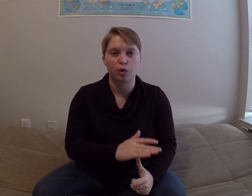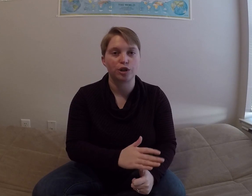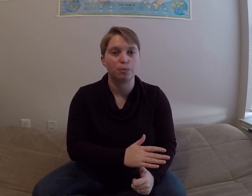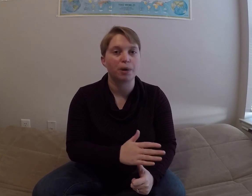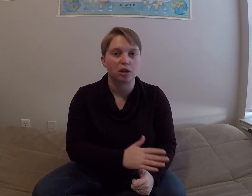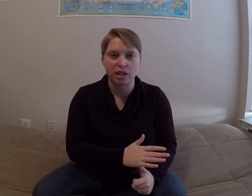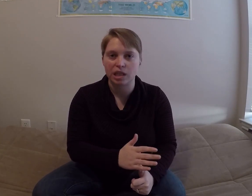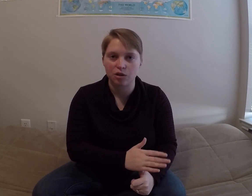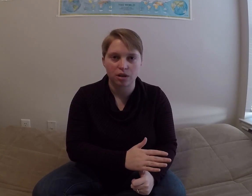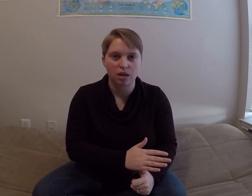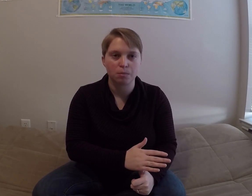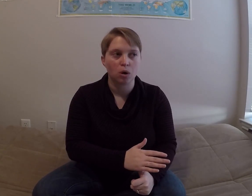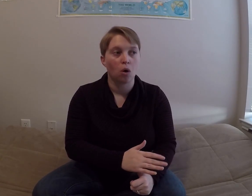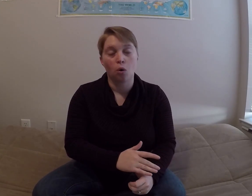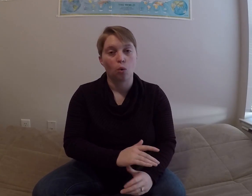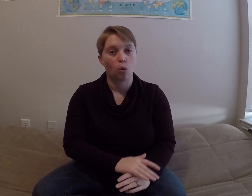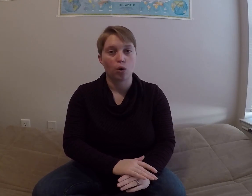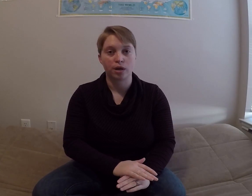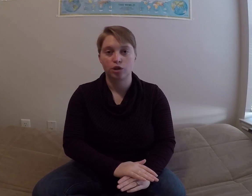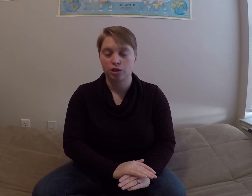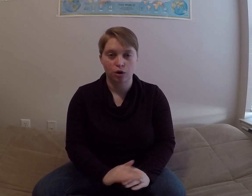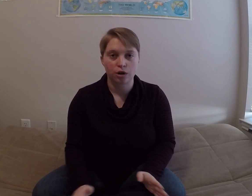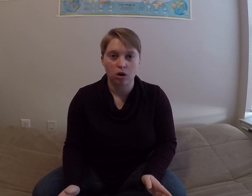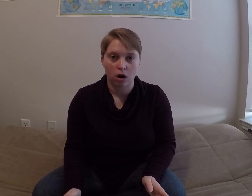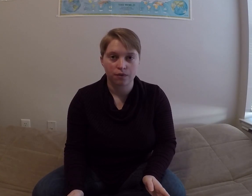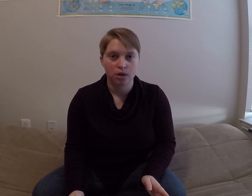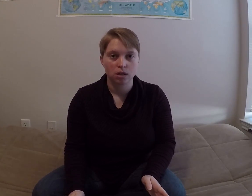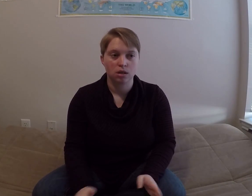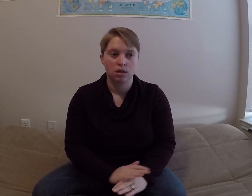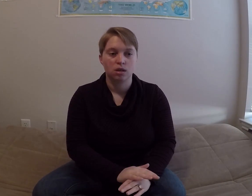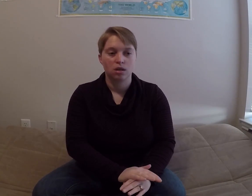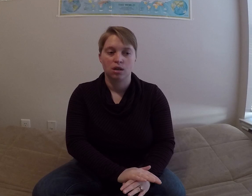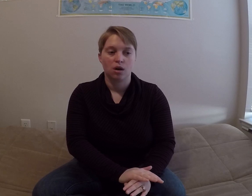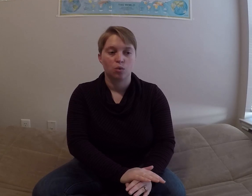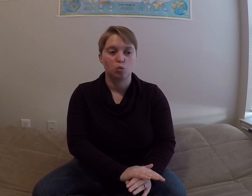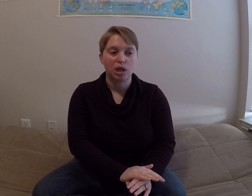where you barely hear them or just turn it off.